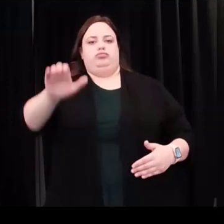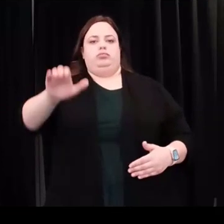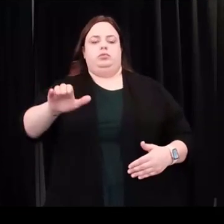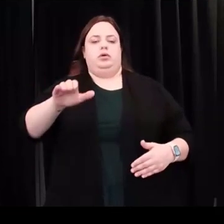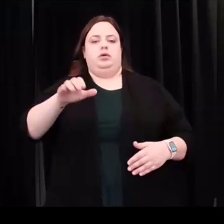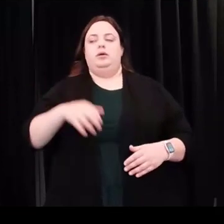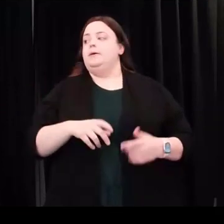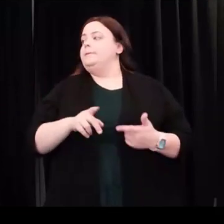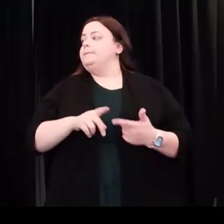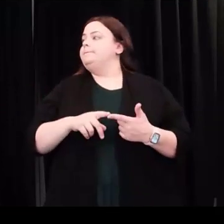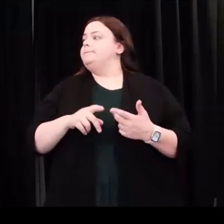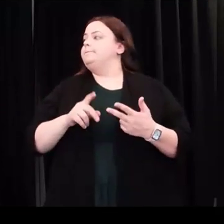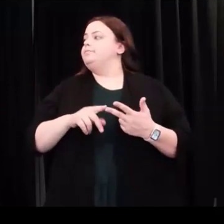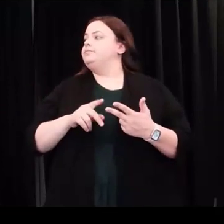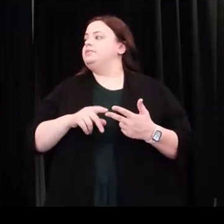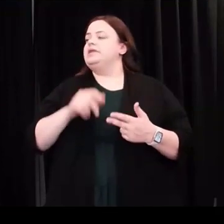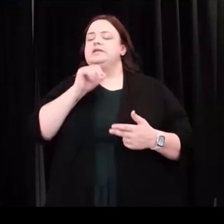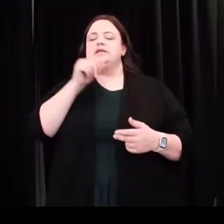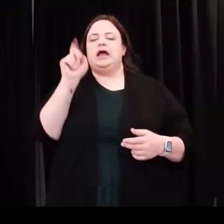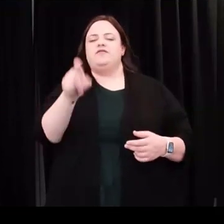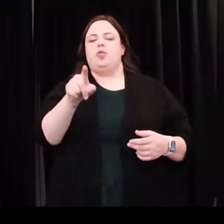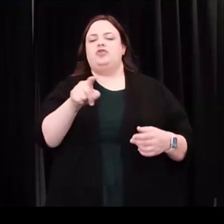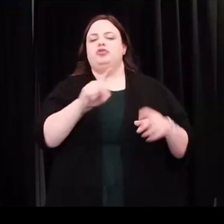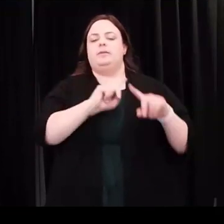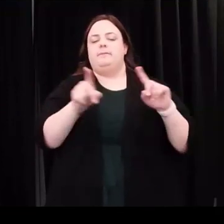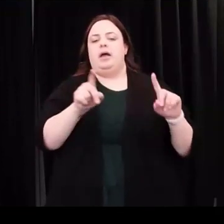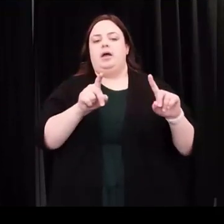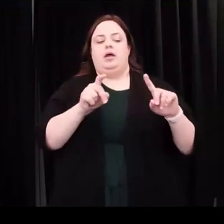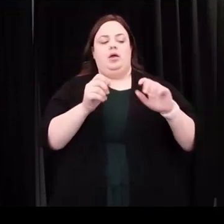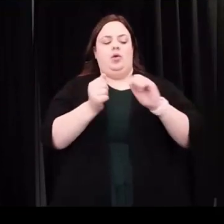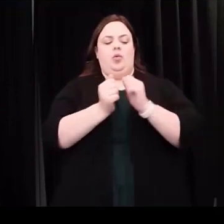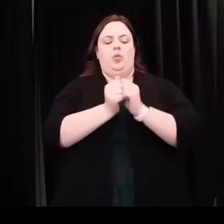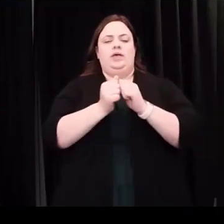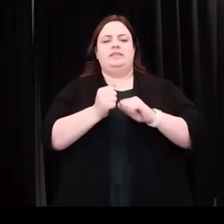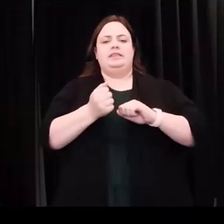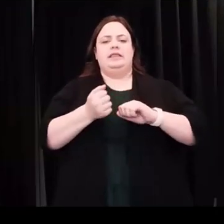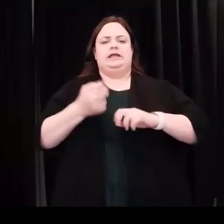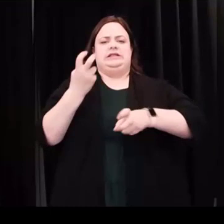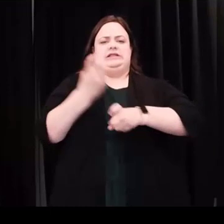This is kind of a question, but with the difficulty sitting upright,